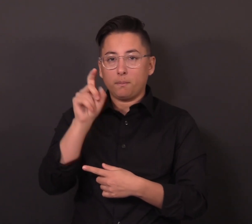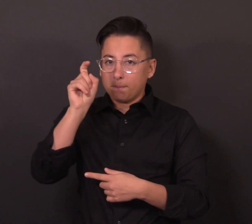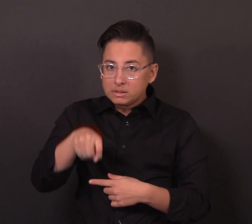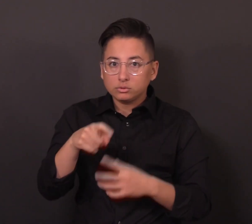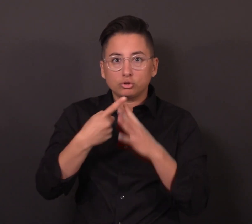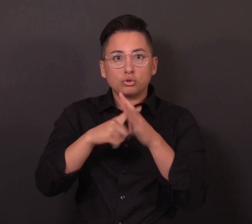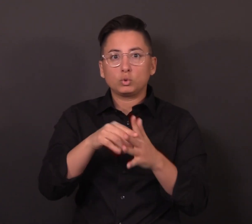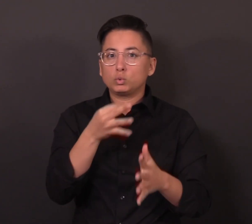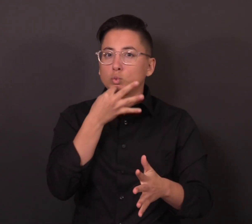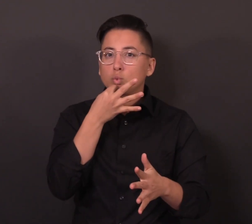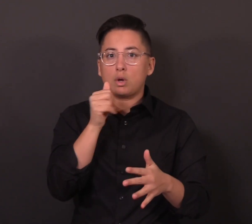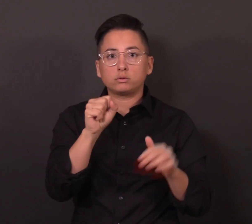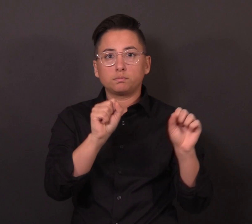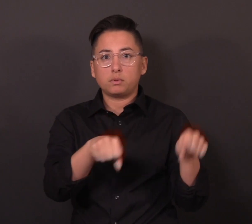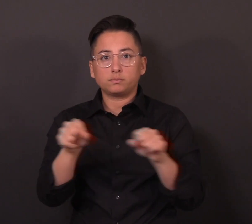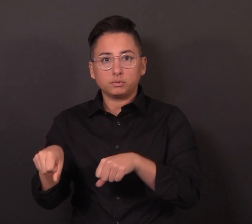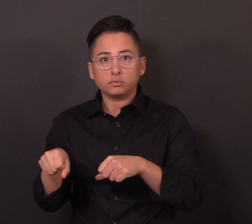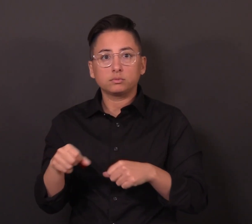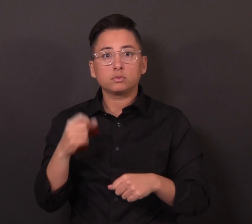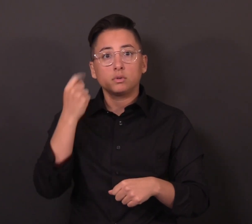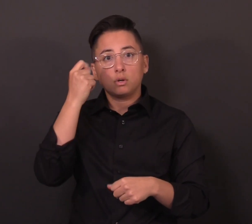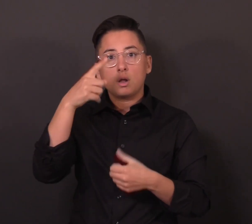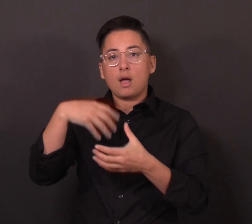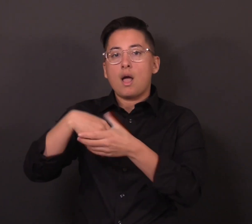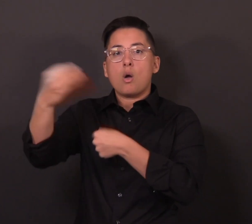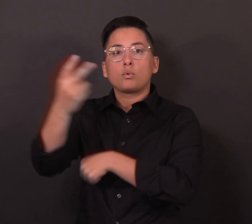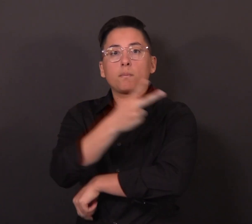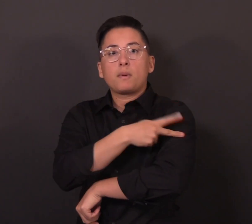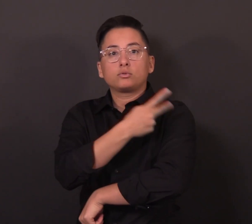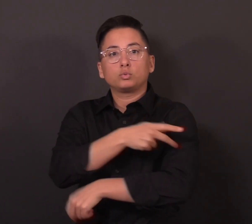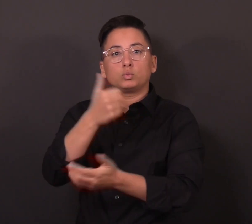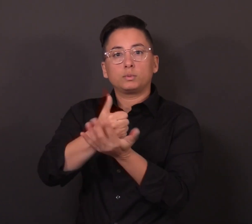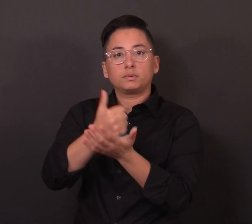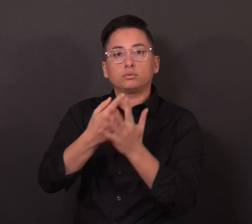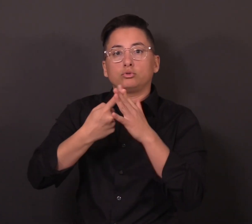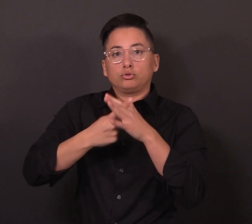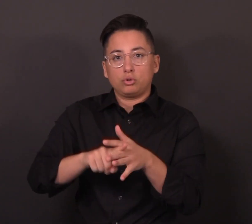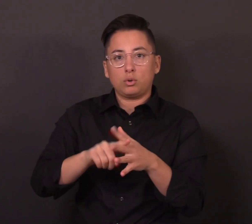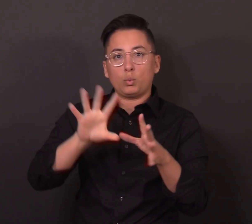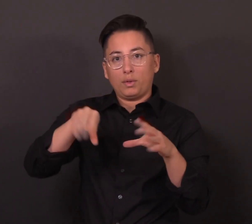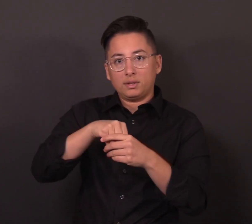possible, with outpatient treatment beginning within seven days of symptoms developing.